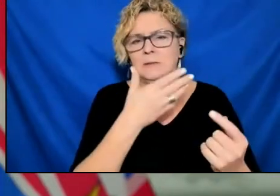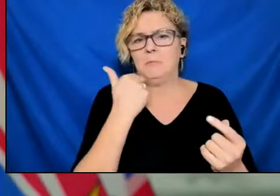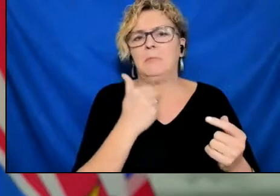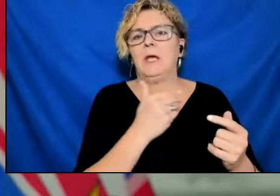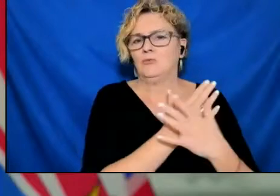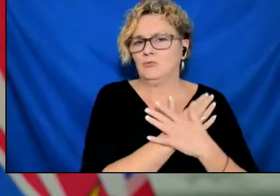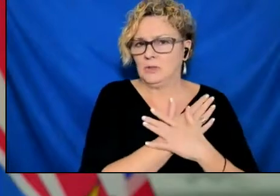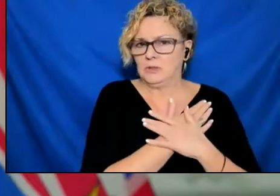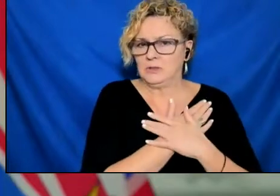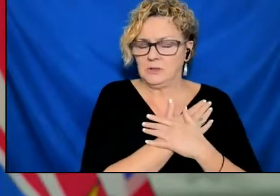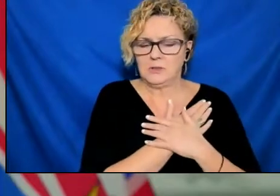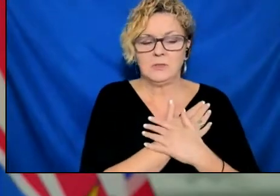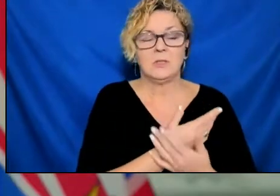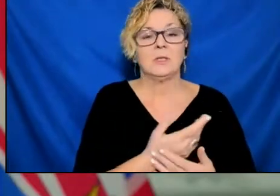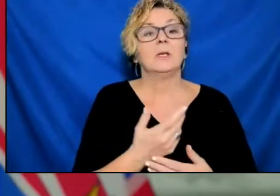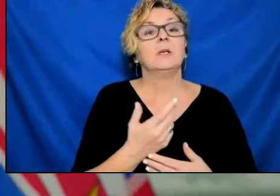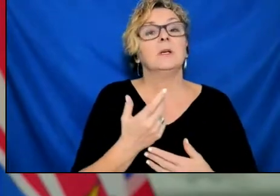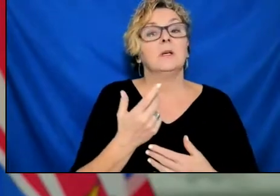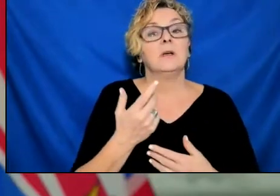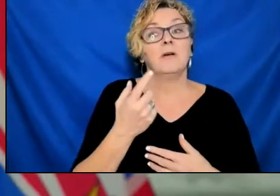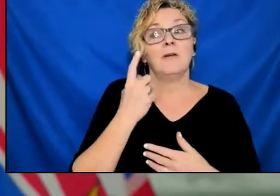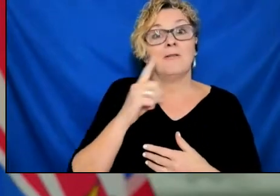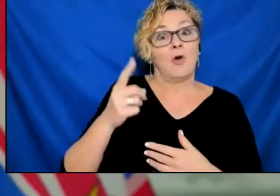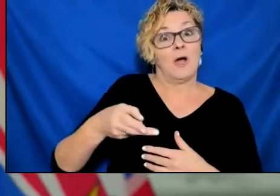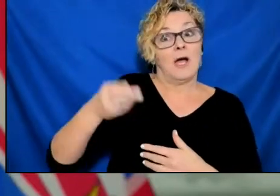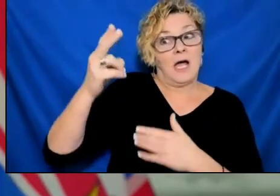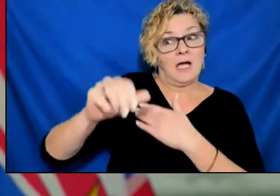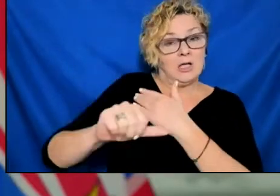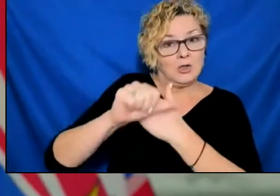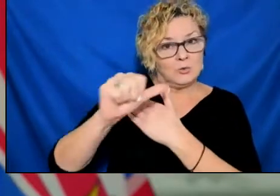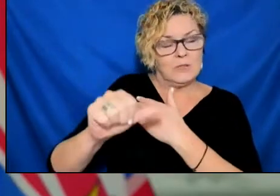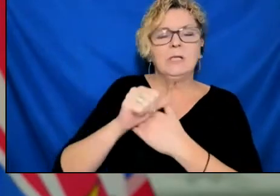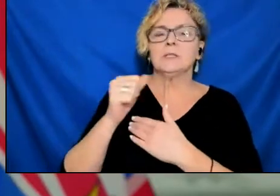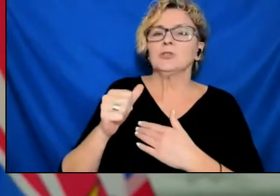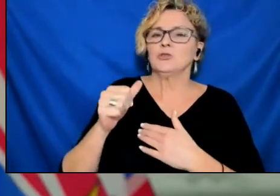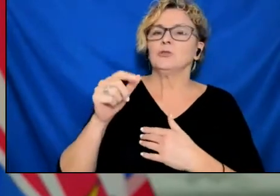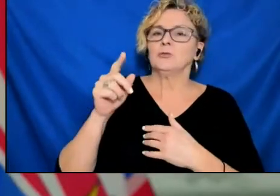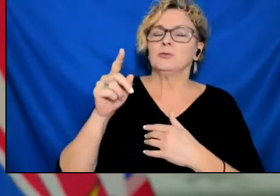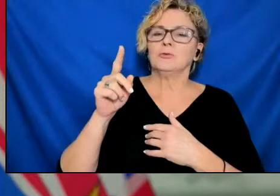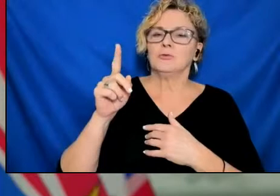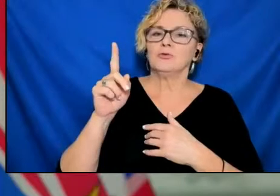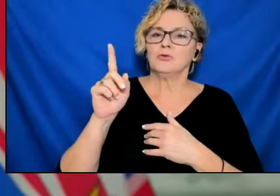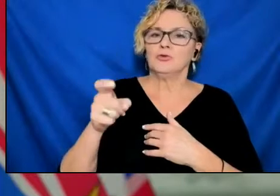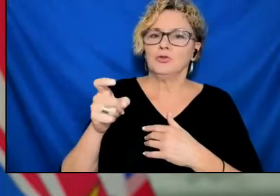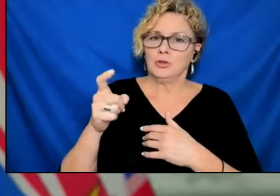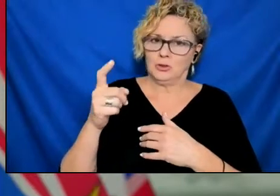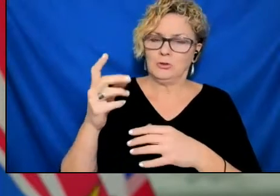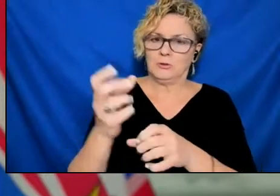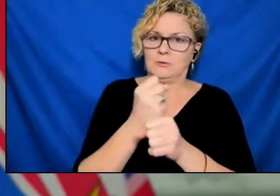added protection to those who are at highest risk, which is why we're continuing to follow